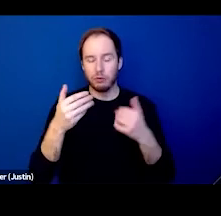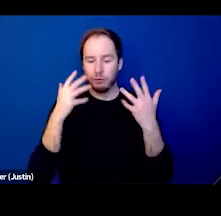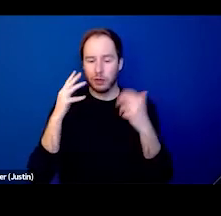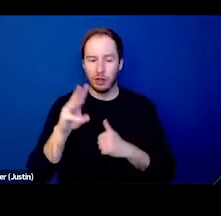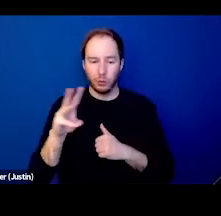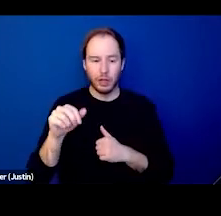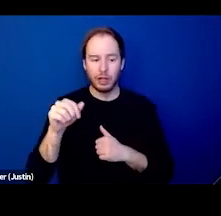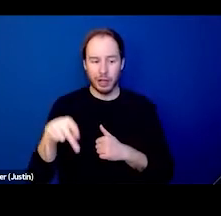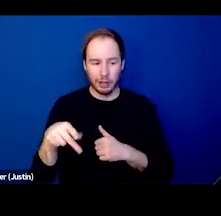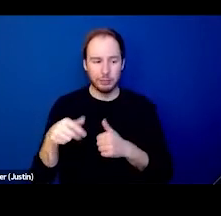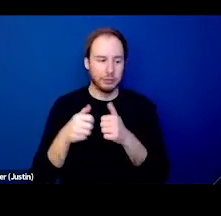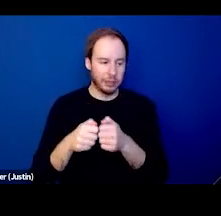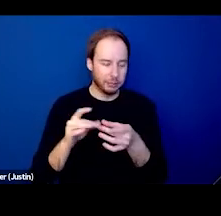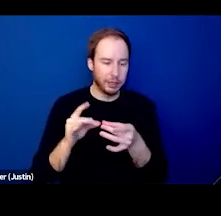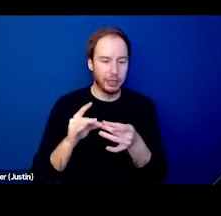text messaging, and television.